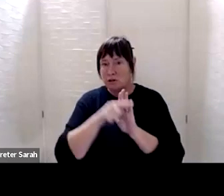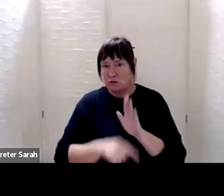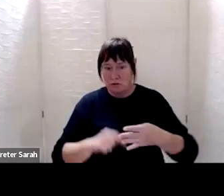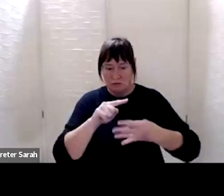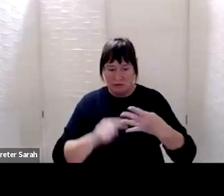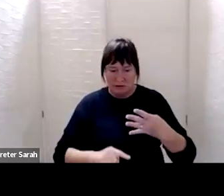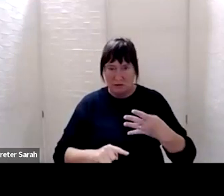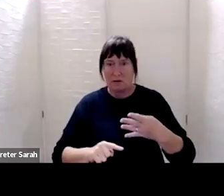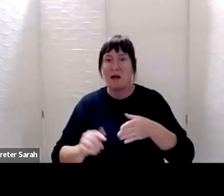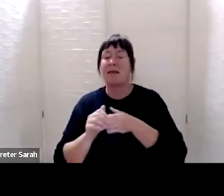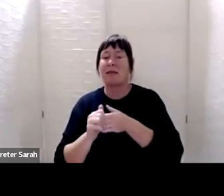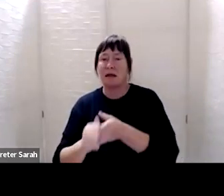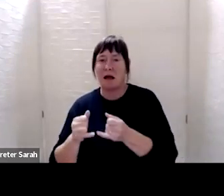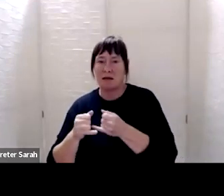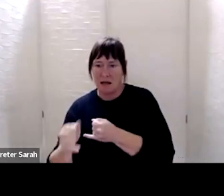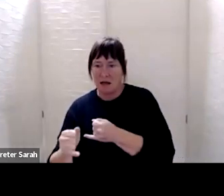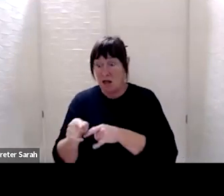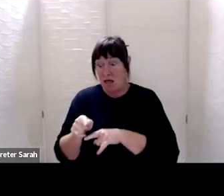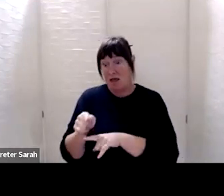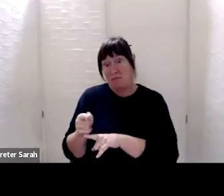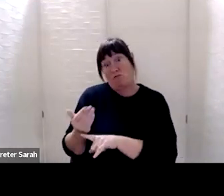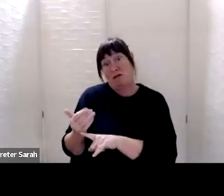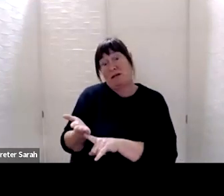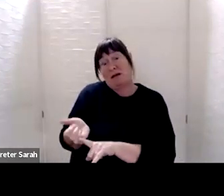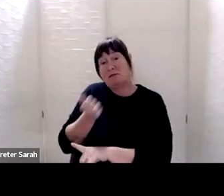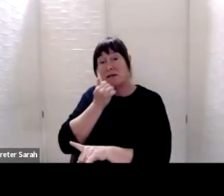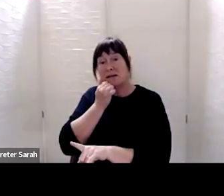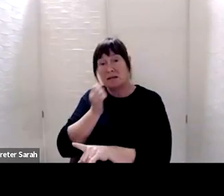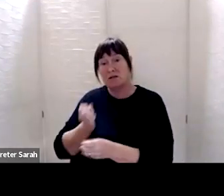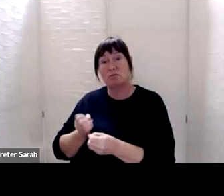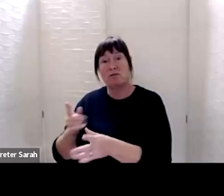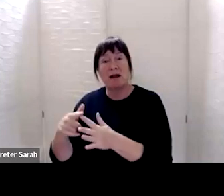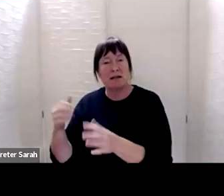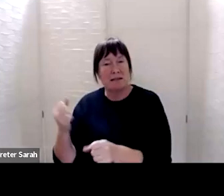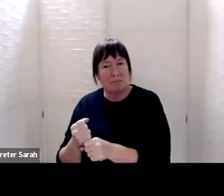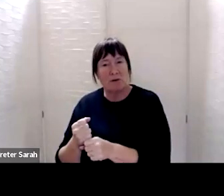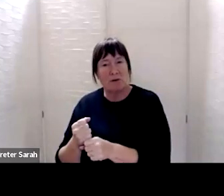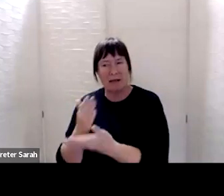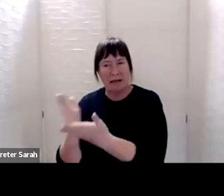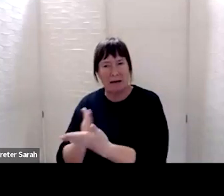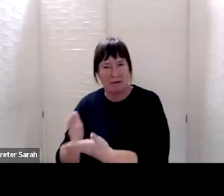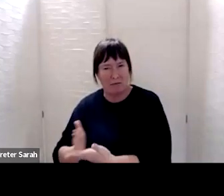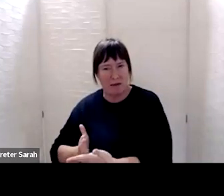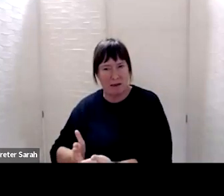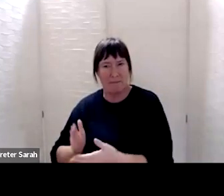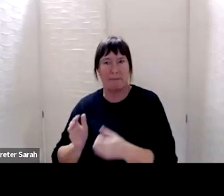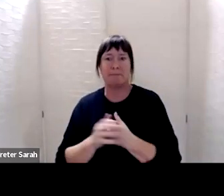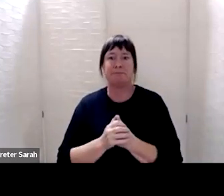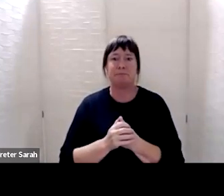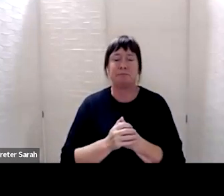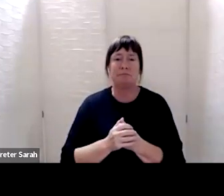and it’s the guidelines that we’ve updated to try and provide examples and more clarity.